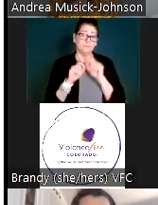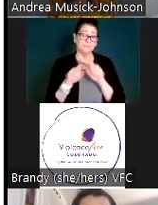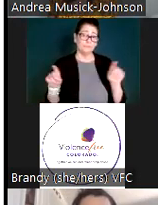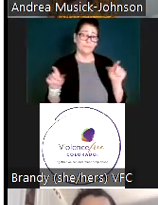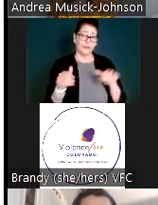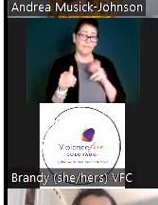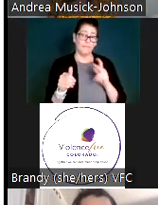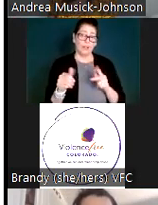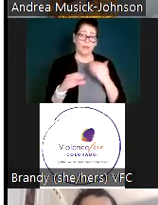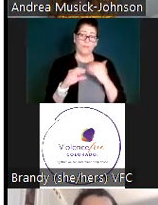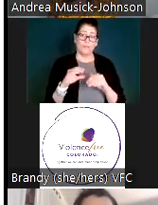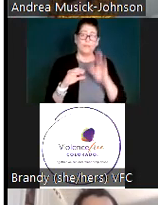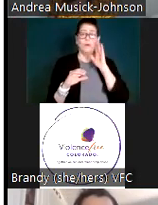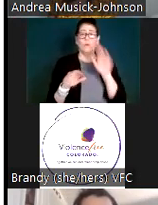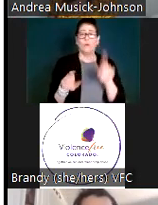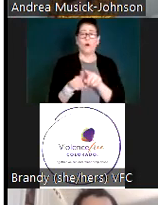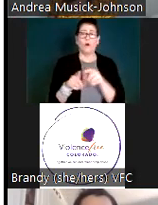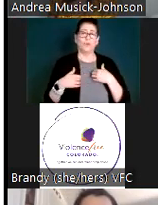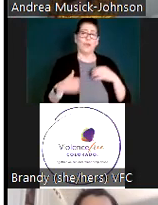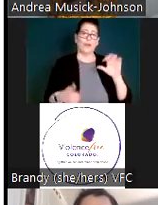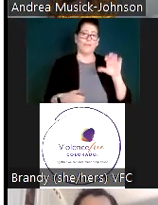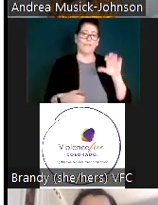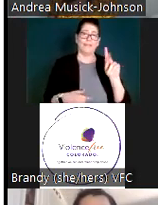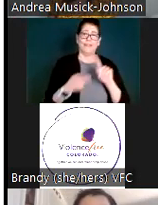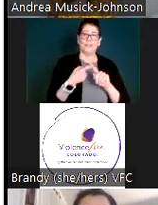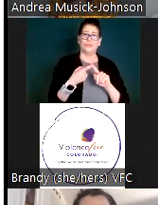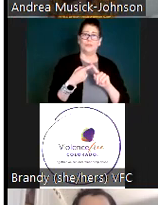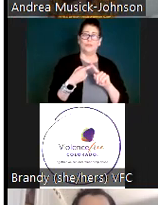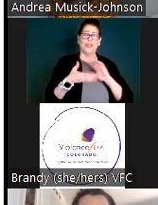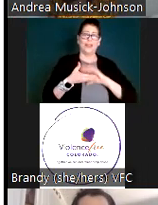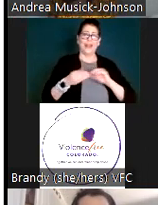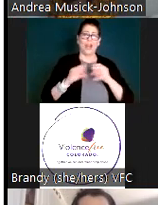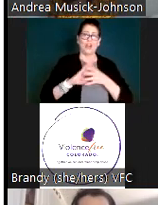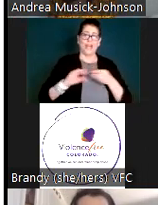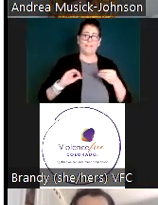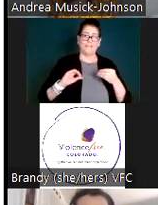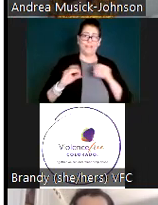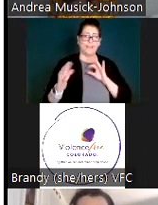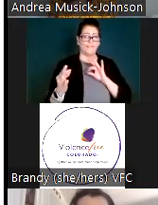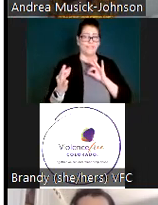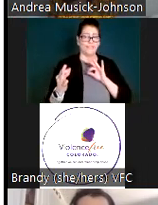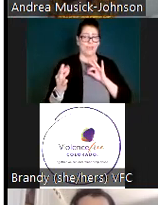also have a link to a narrative feedback option, and I'm going to put that in the chat as well.